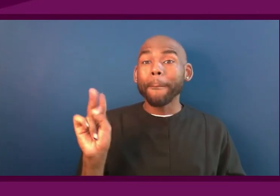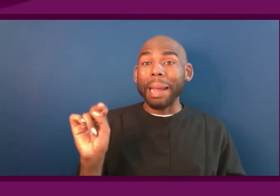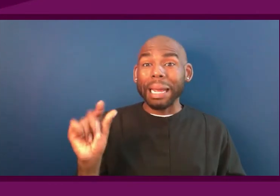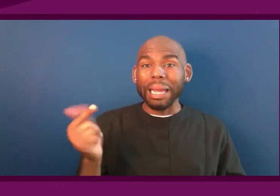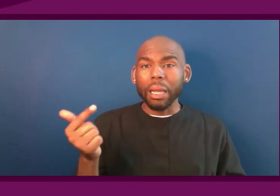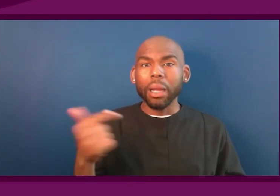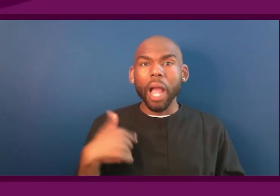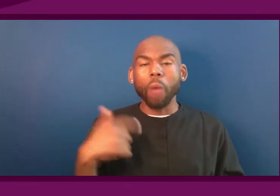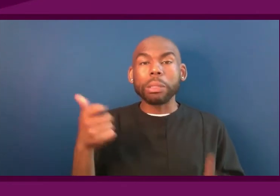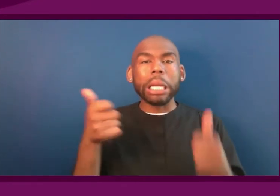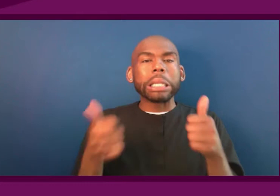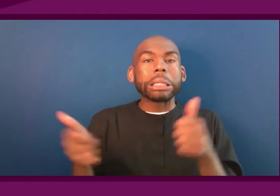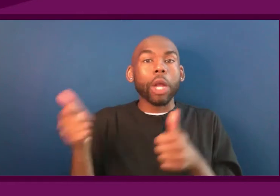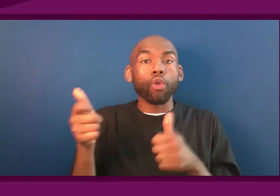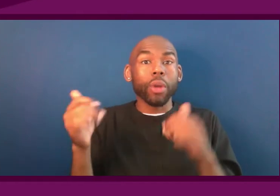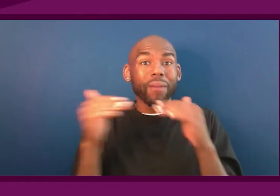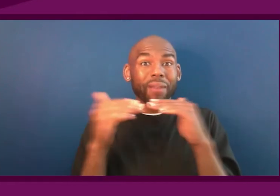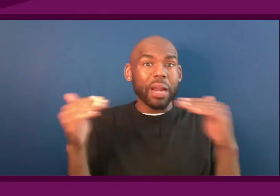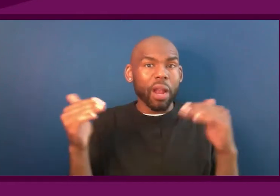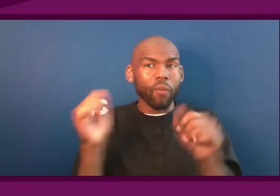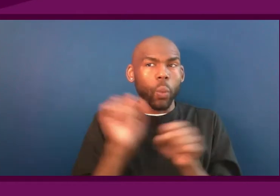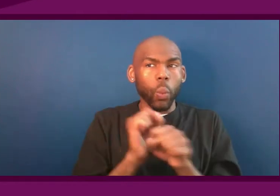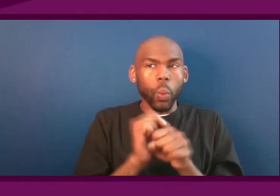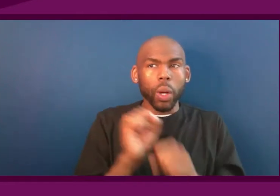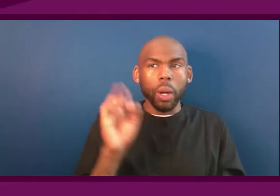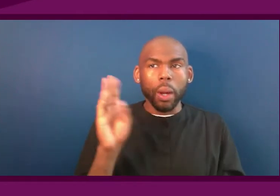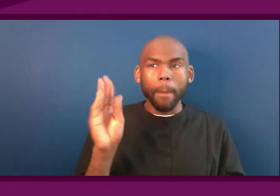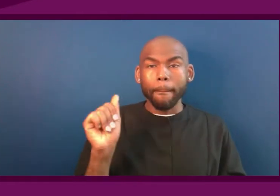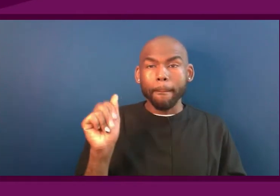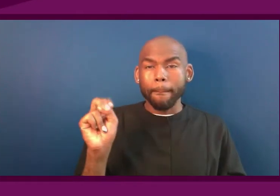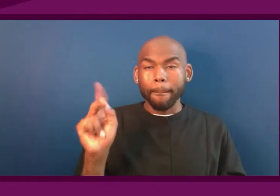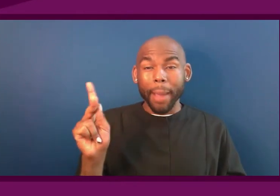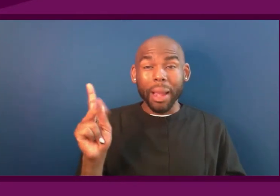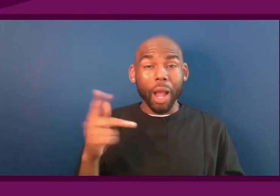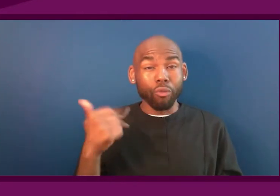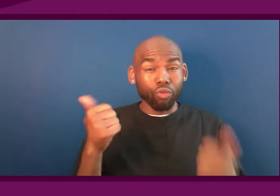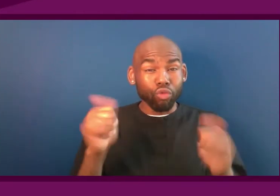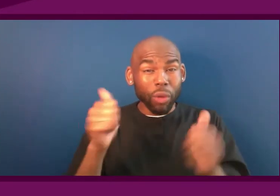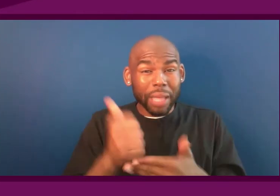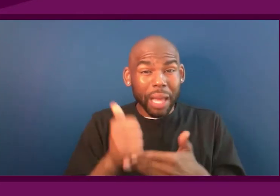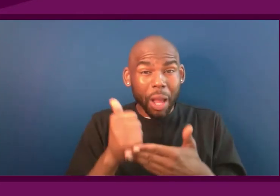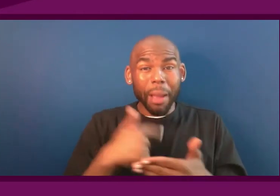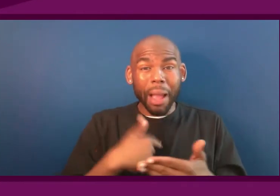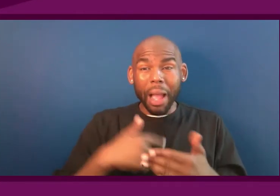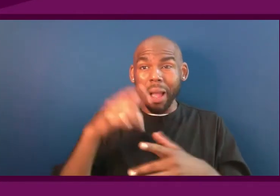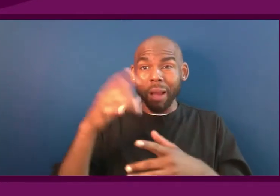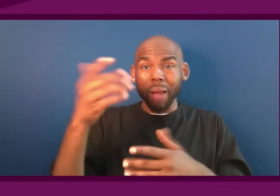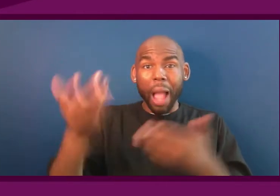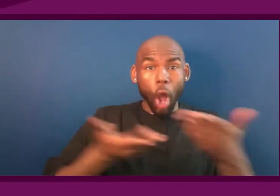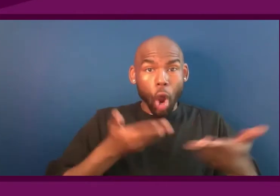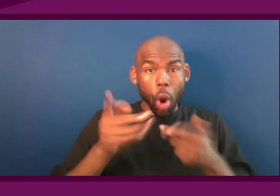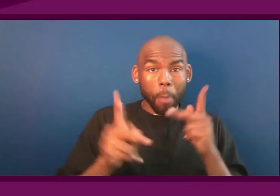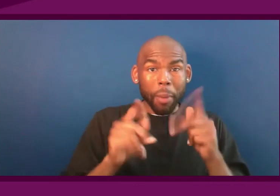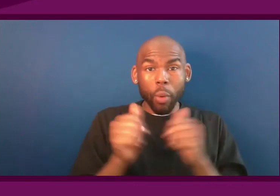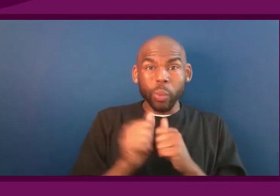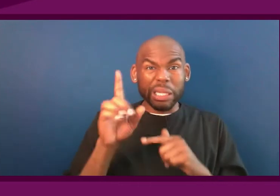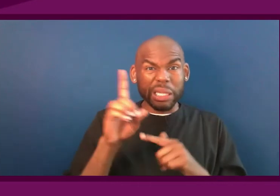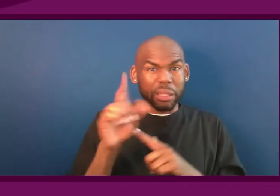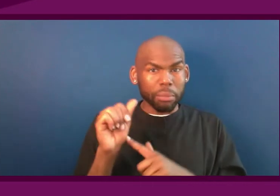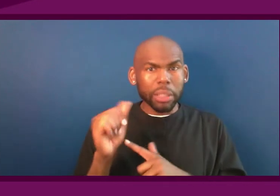it would have been about 1998 or something like that. But I just was so surprised how there was no